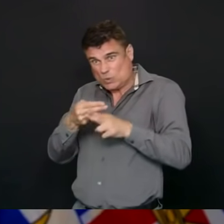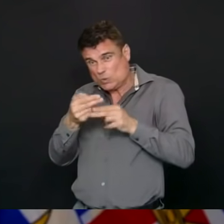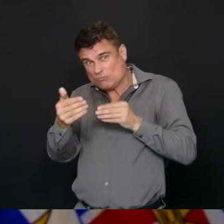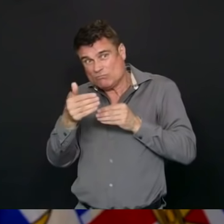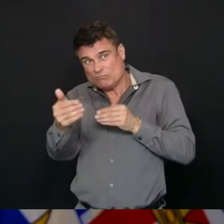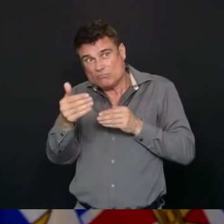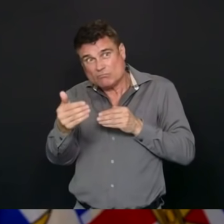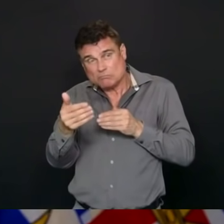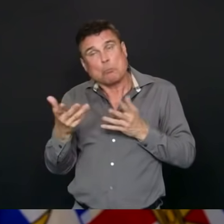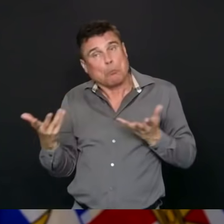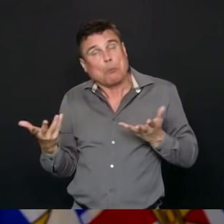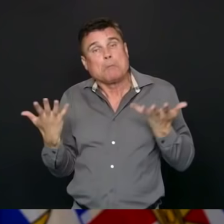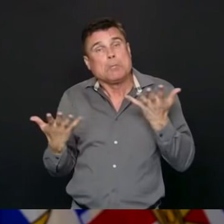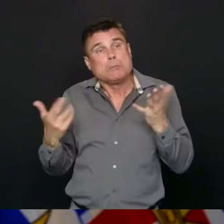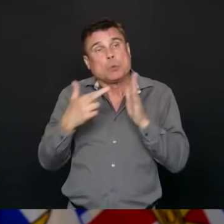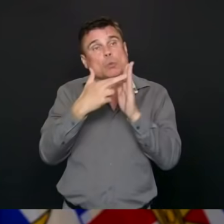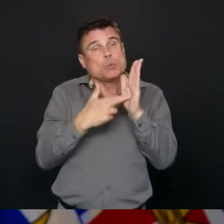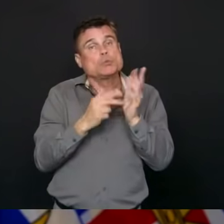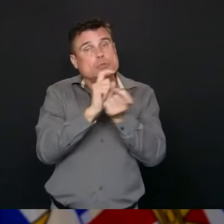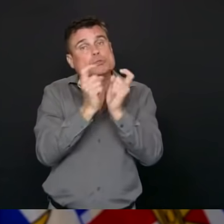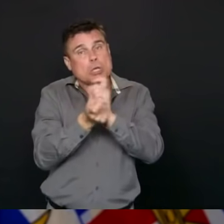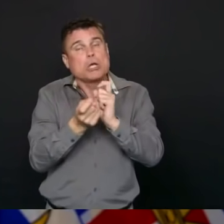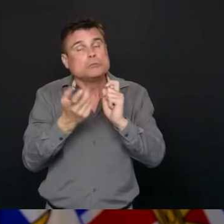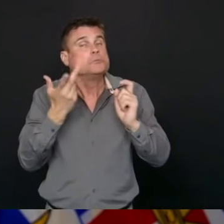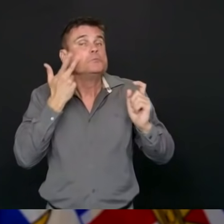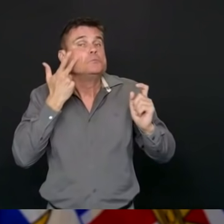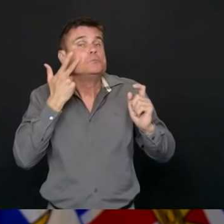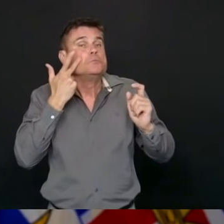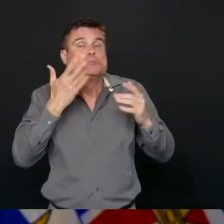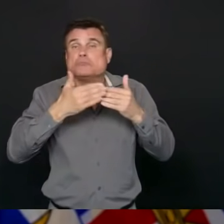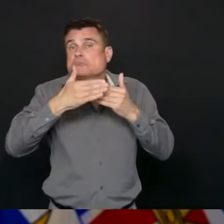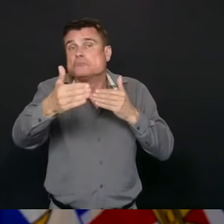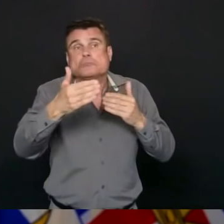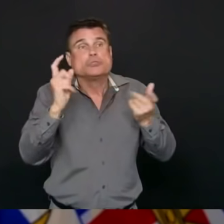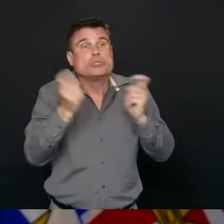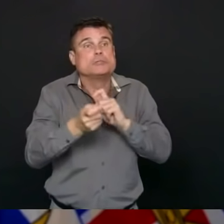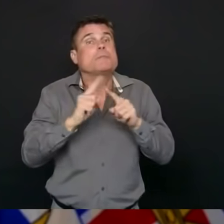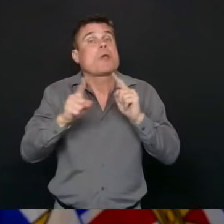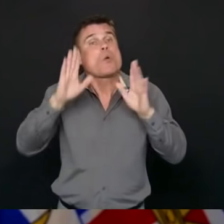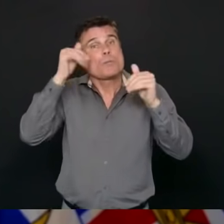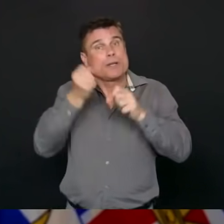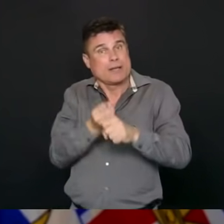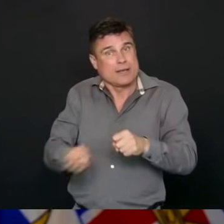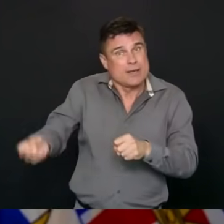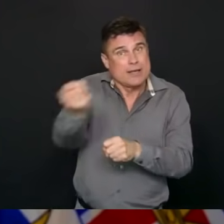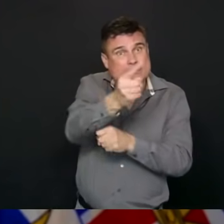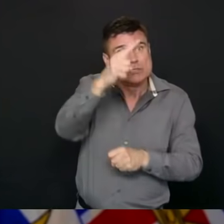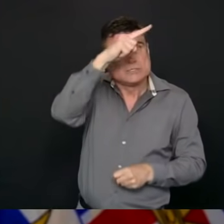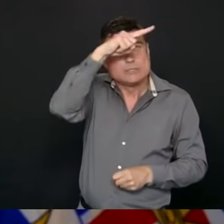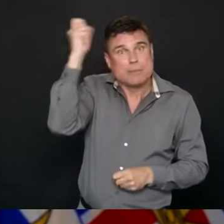virus as we go. I don't think this will be an issue next summer but